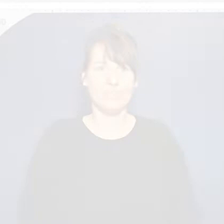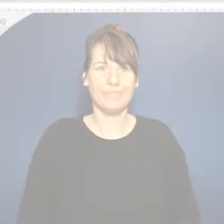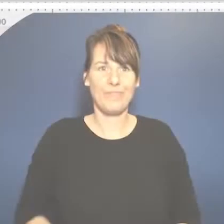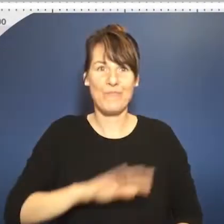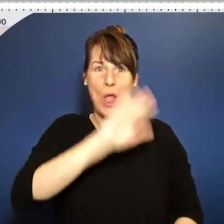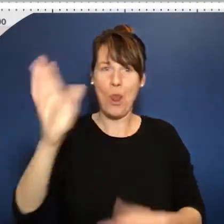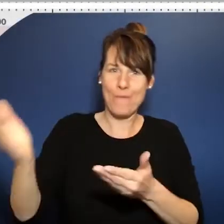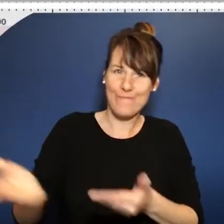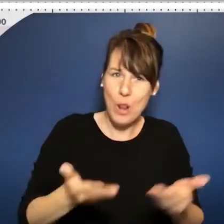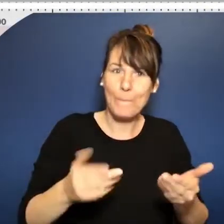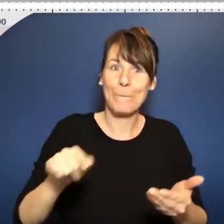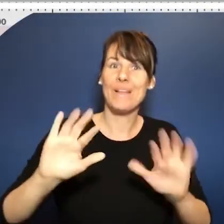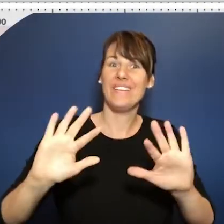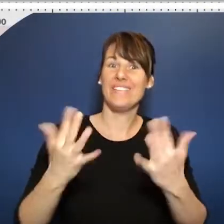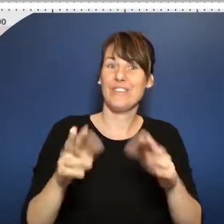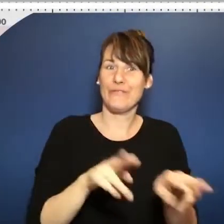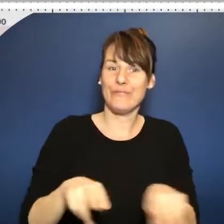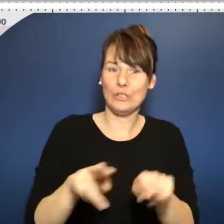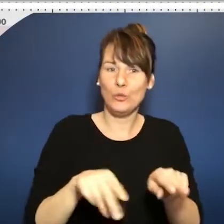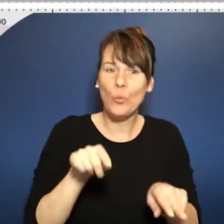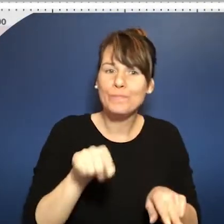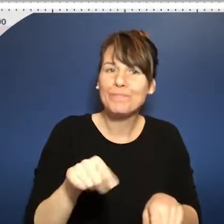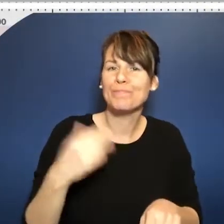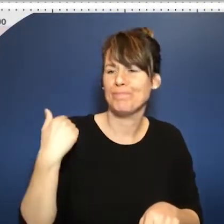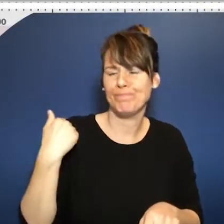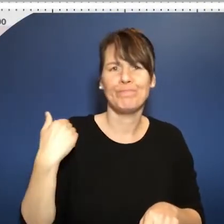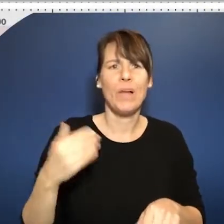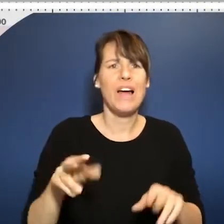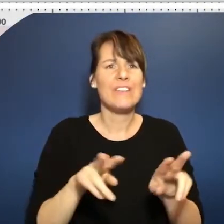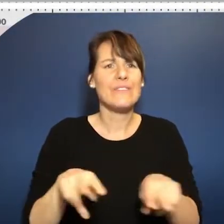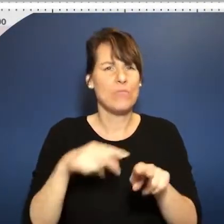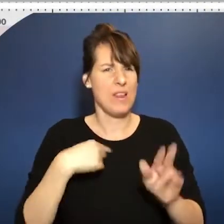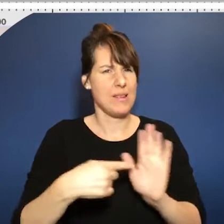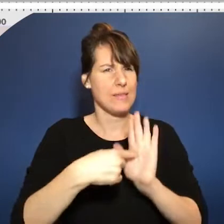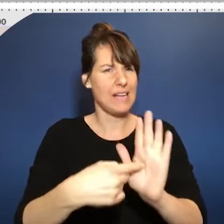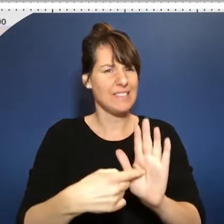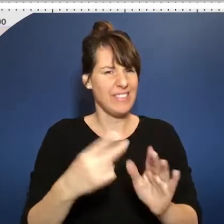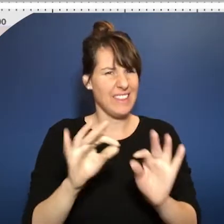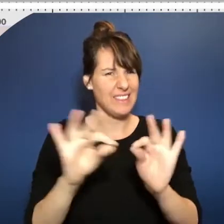Hello, everyone. Welcome to the tenth video. Now in the previous video, we created two more tiers.